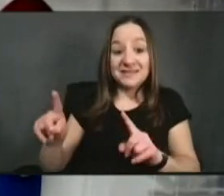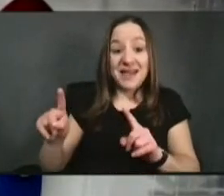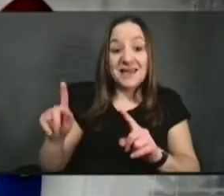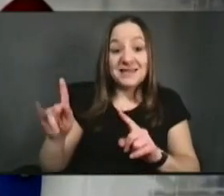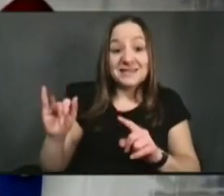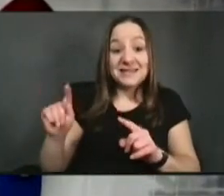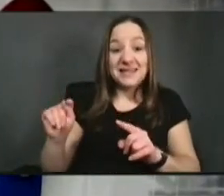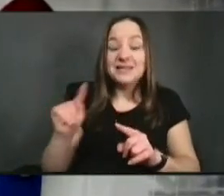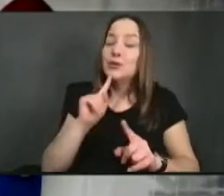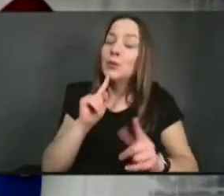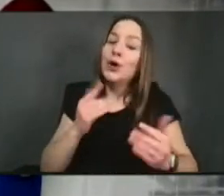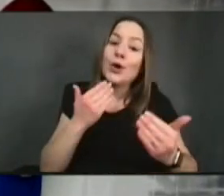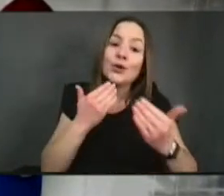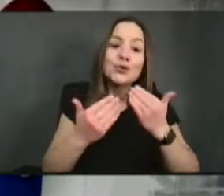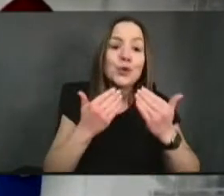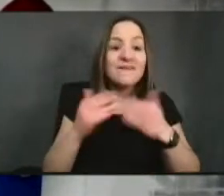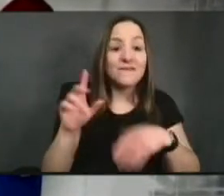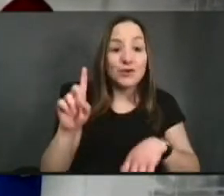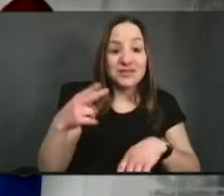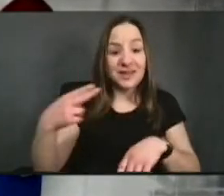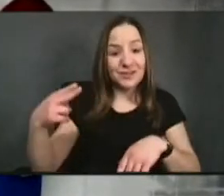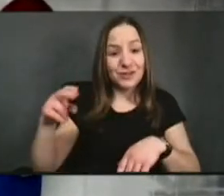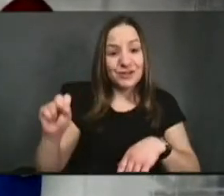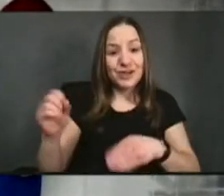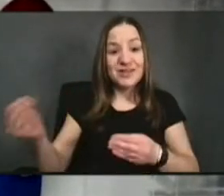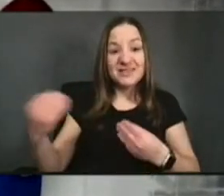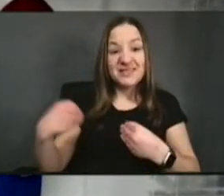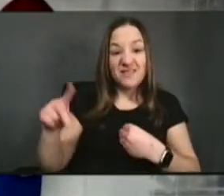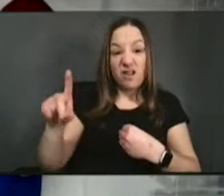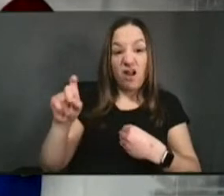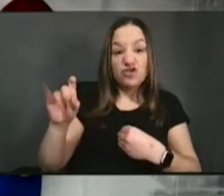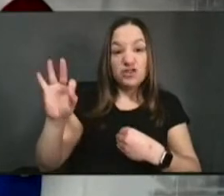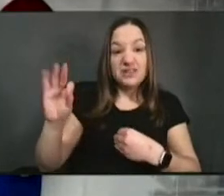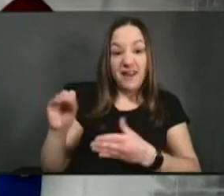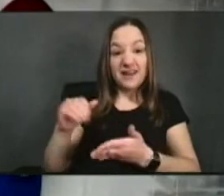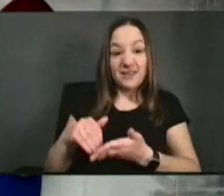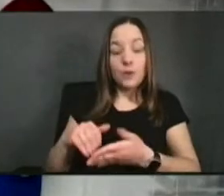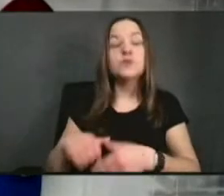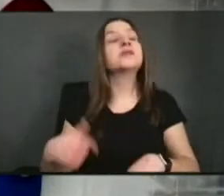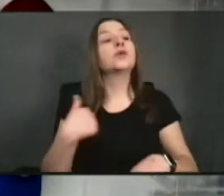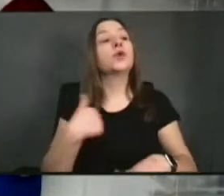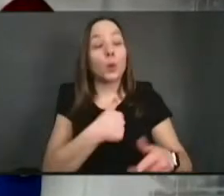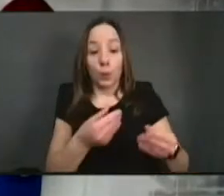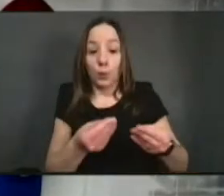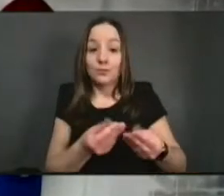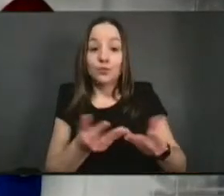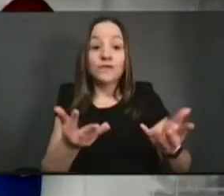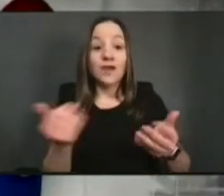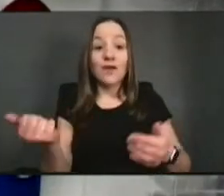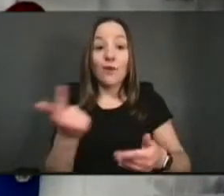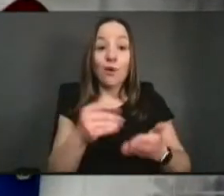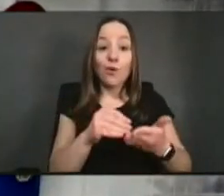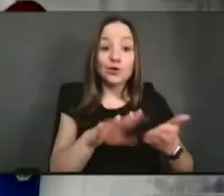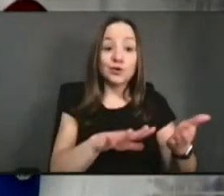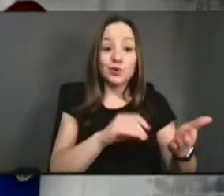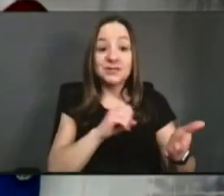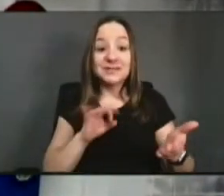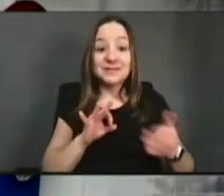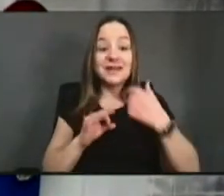test kits. We are so grateful to DHHS for providing that 190,000